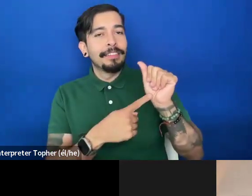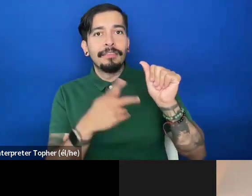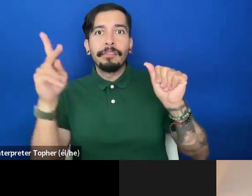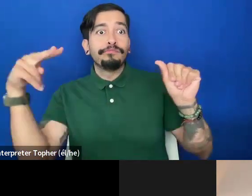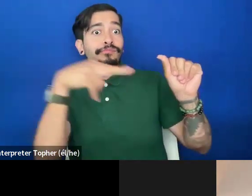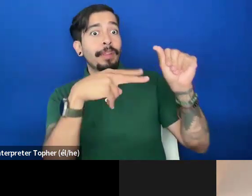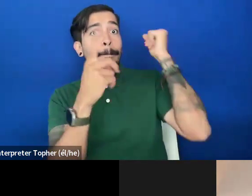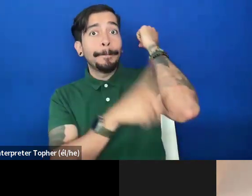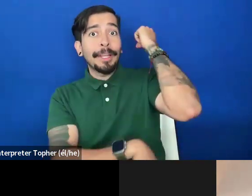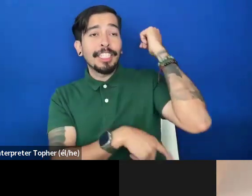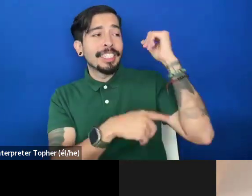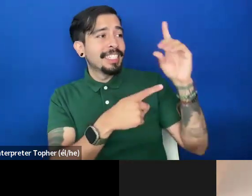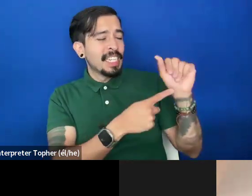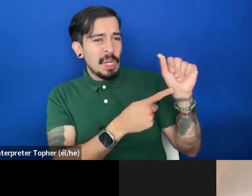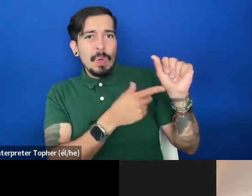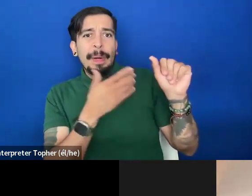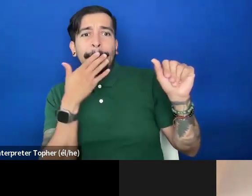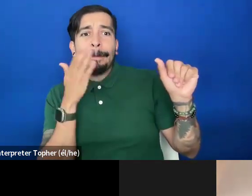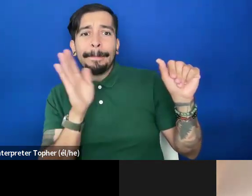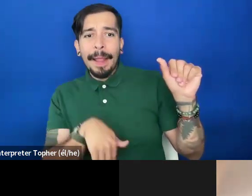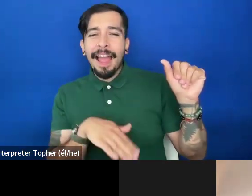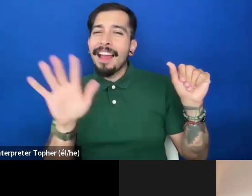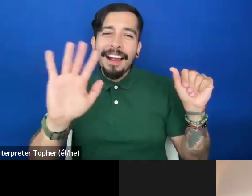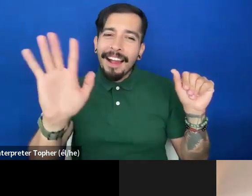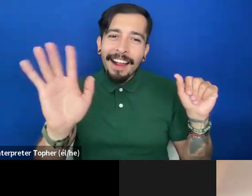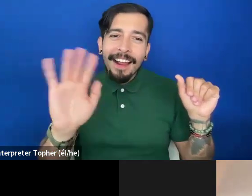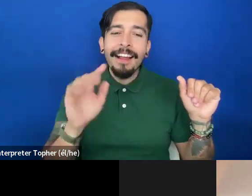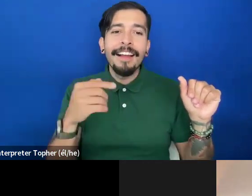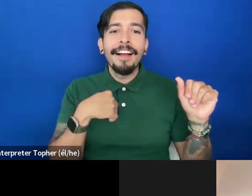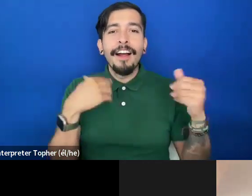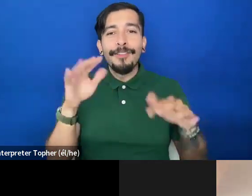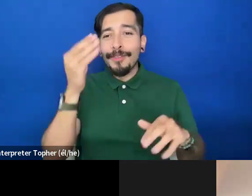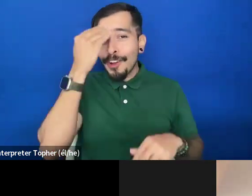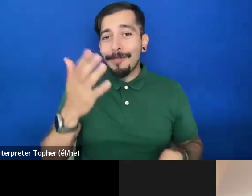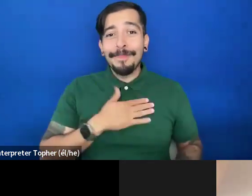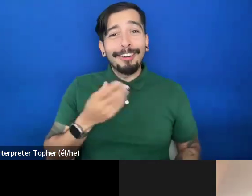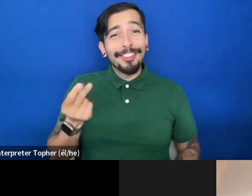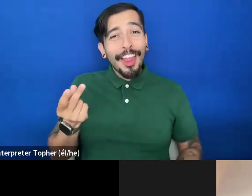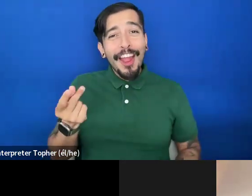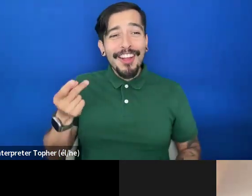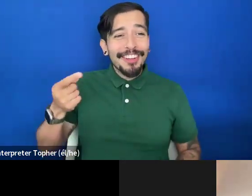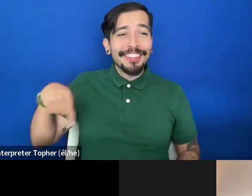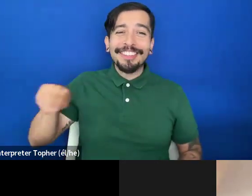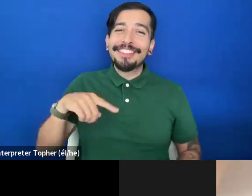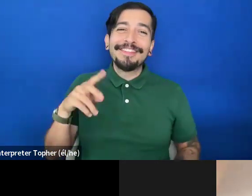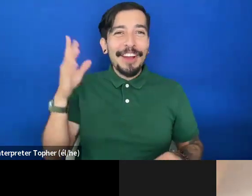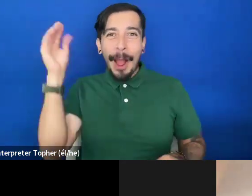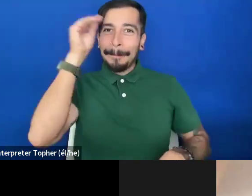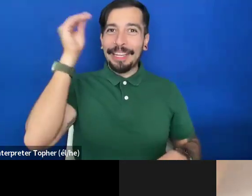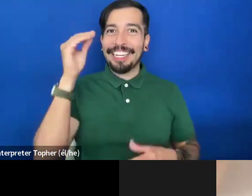See, I told you that my dogs are very opinionated. Um, but yeah, so all those things come to mind when I think about care work and, and, and liberation.